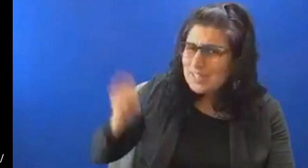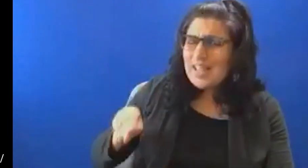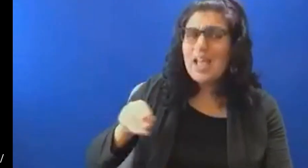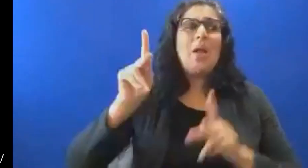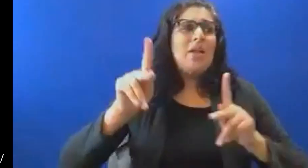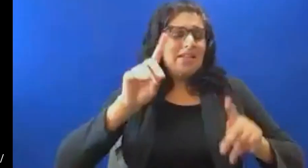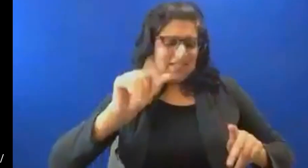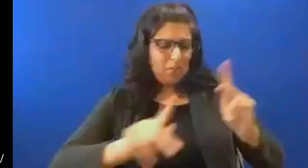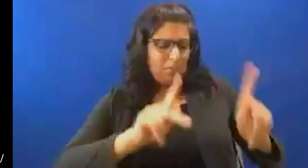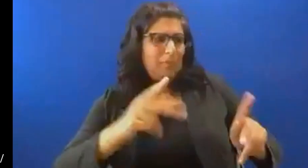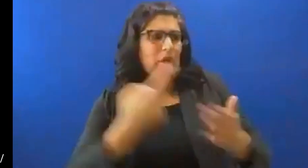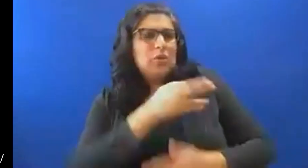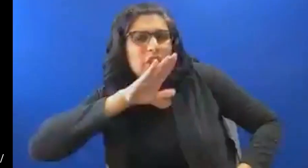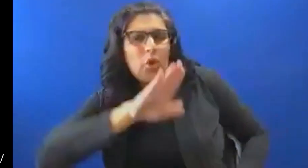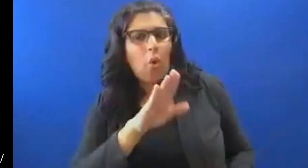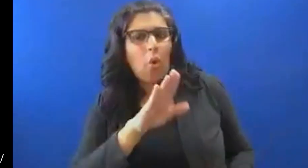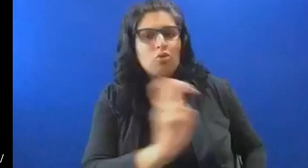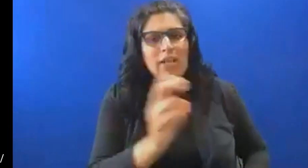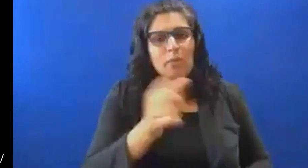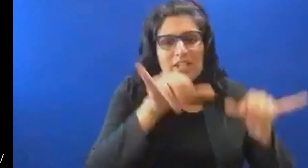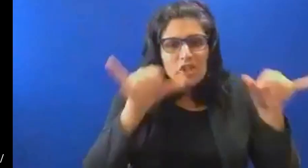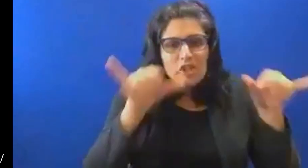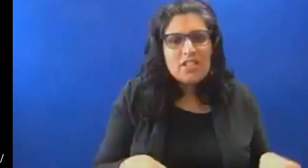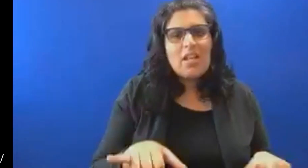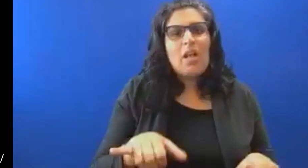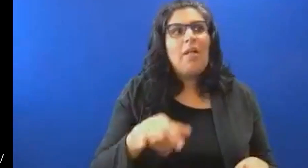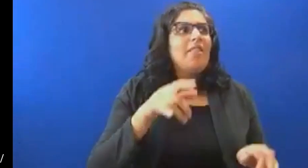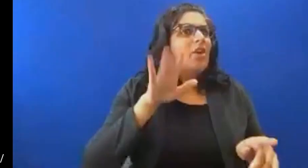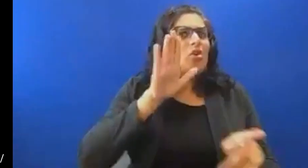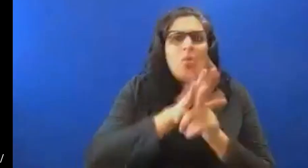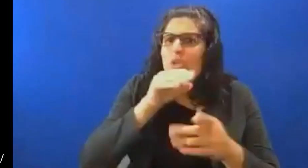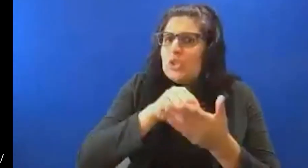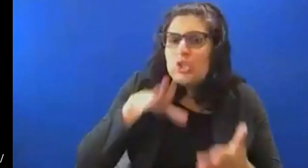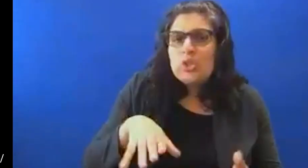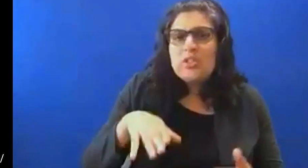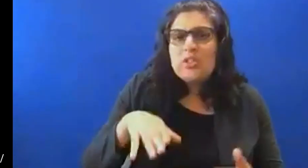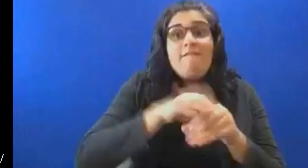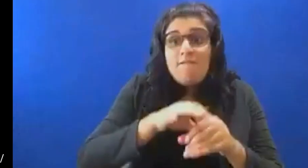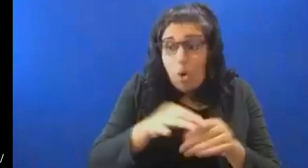your offices, are your students, go to your school, vote alongside you, need medical care.